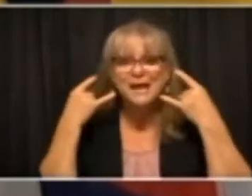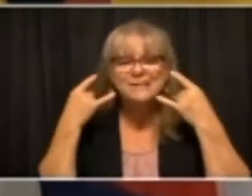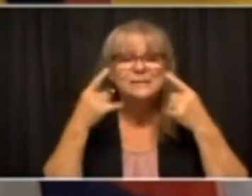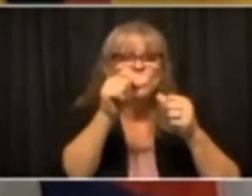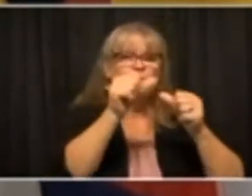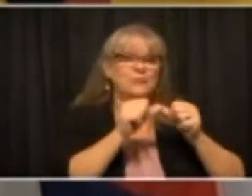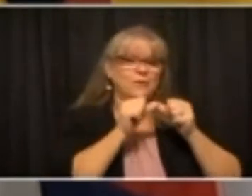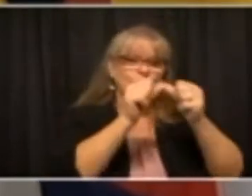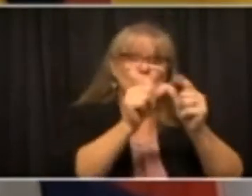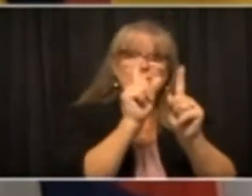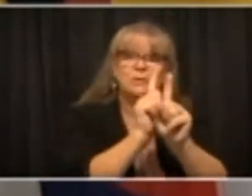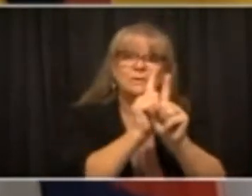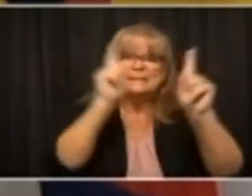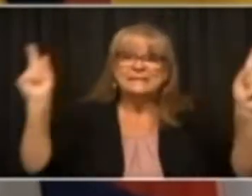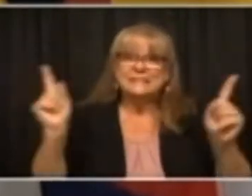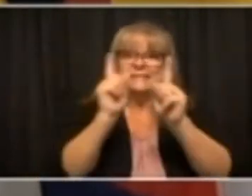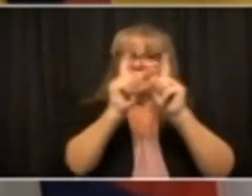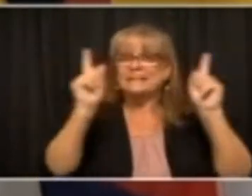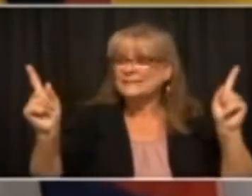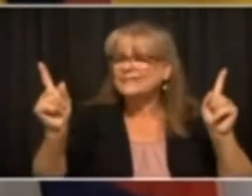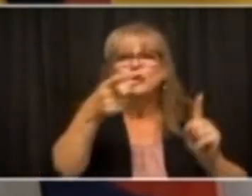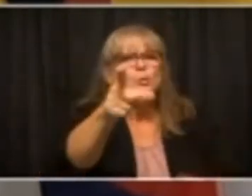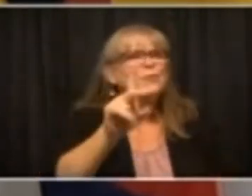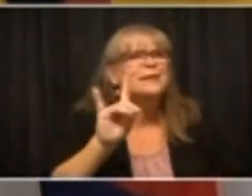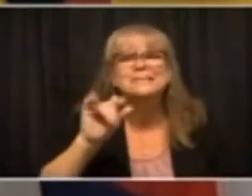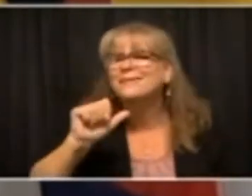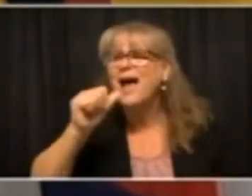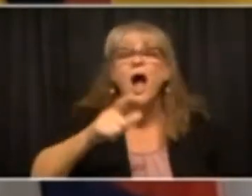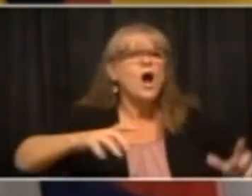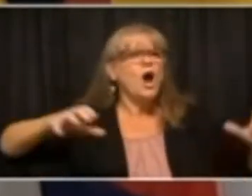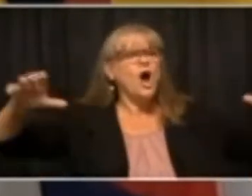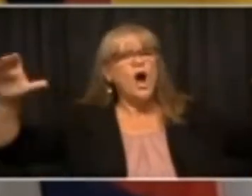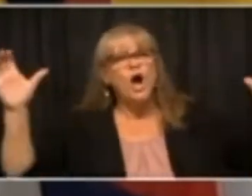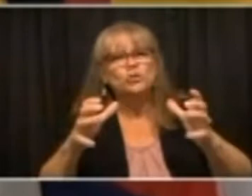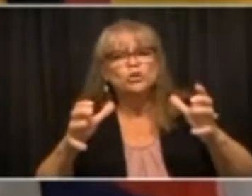world for people to do it's also not the hardest thing for